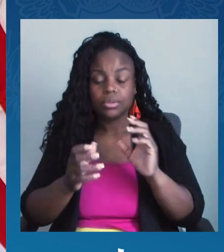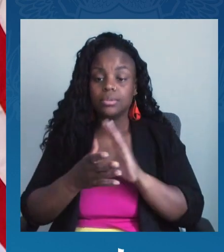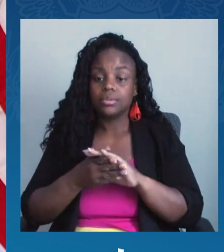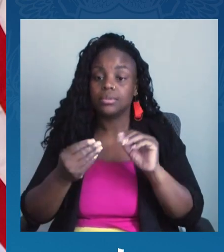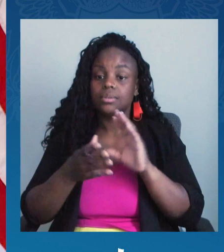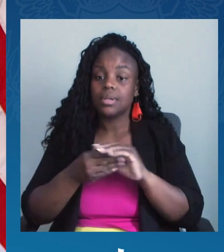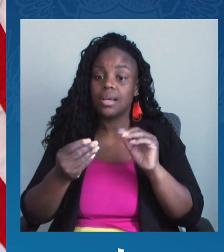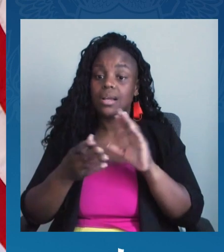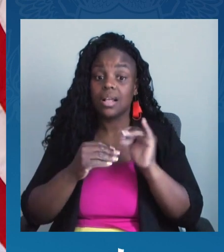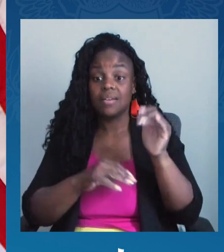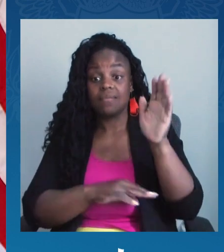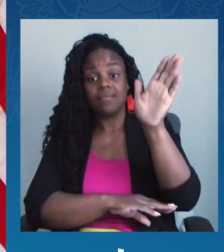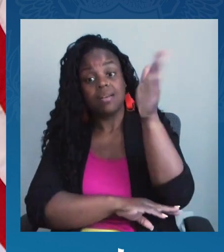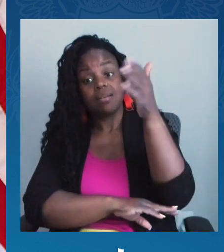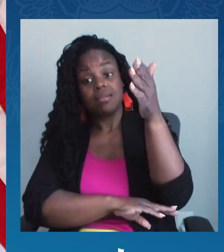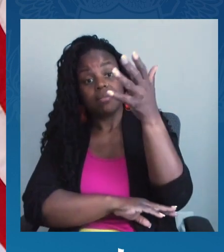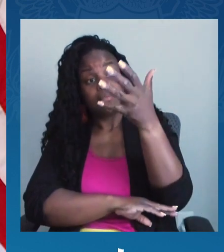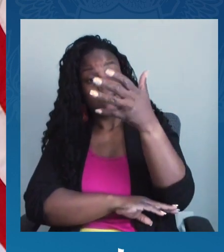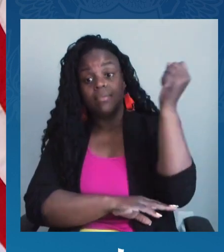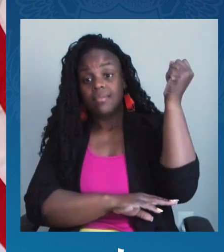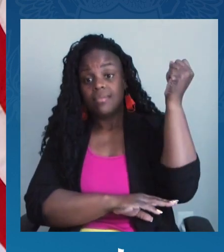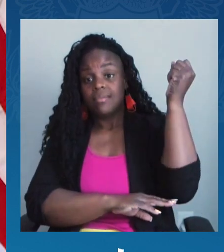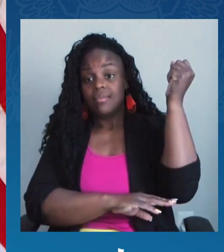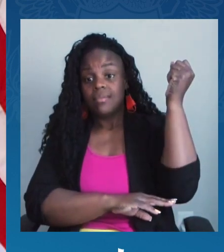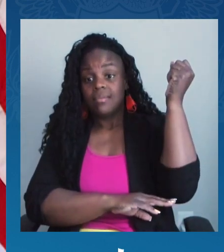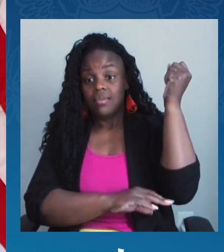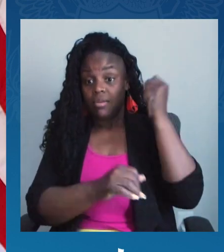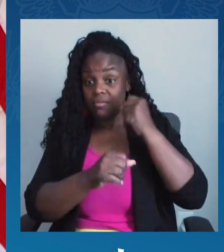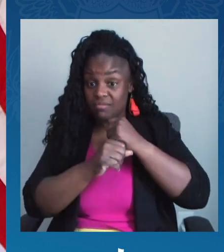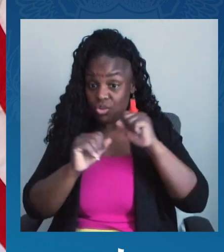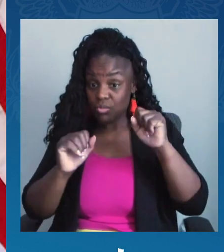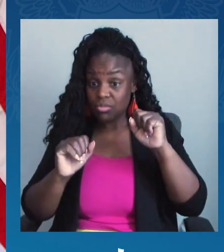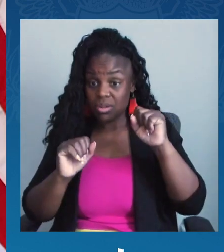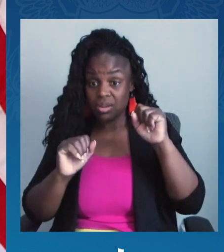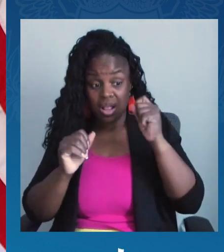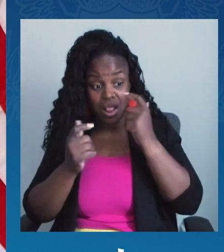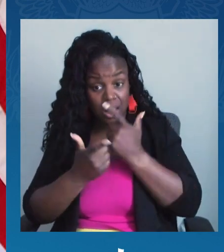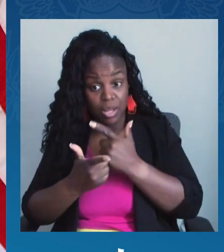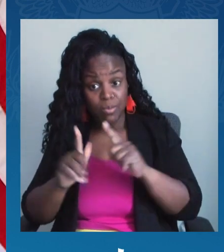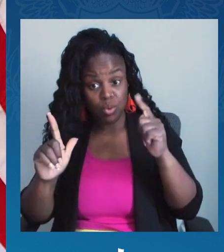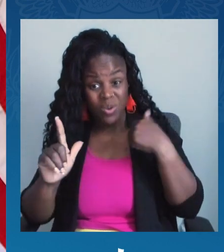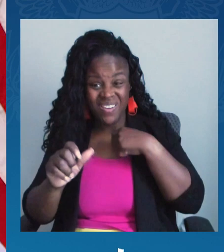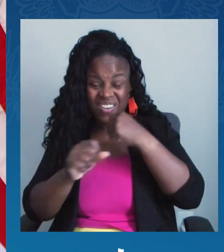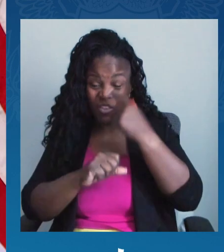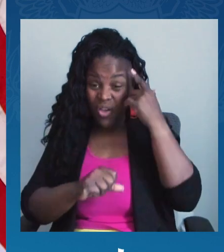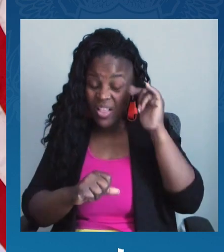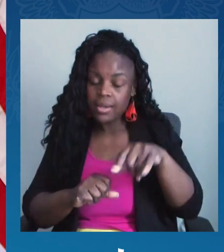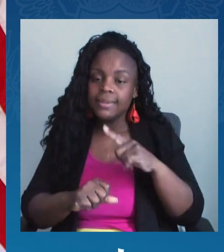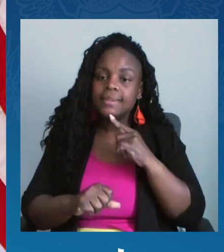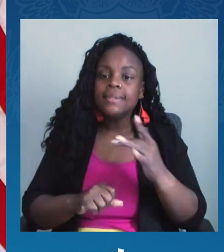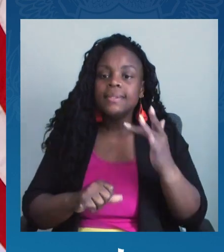Freedom and liberty. That's what we fight for. That's what we fight for.